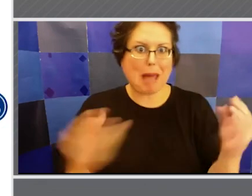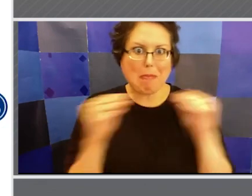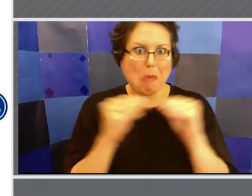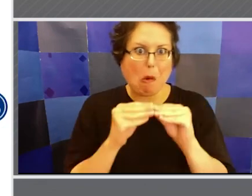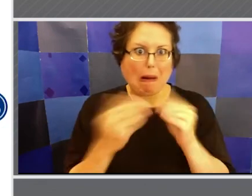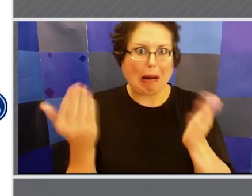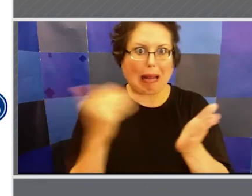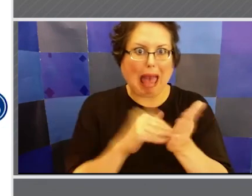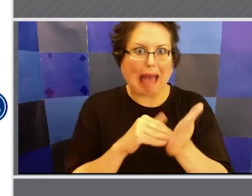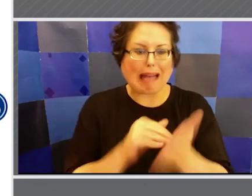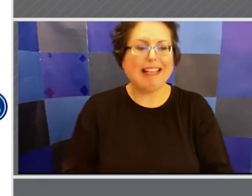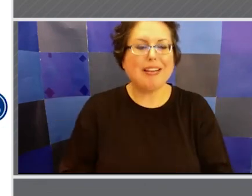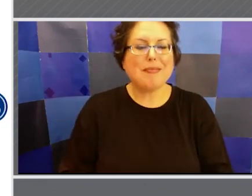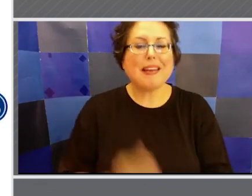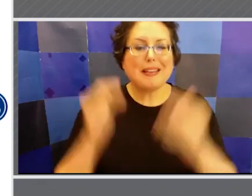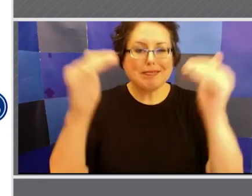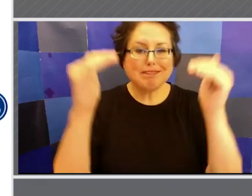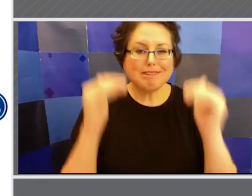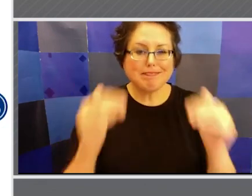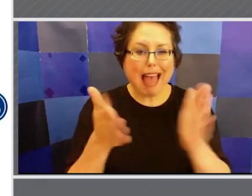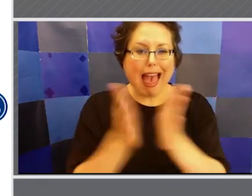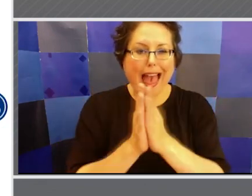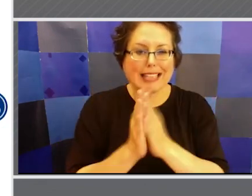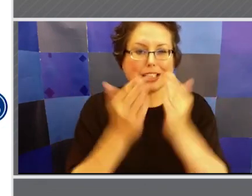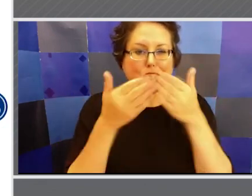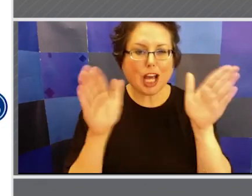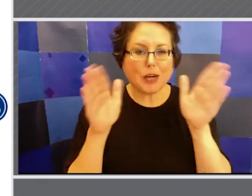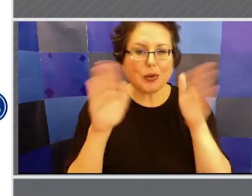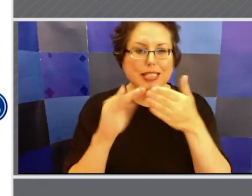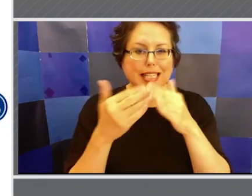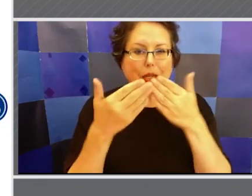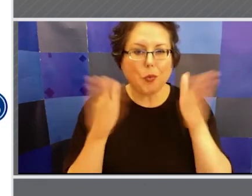we also asked, just kind of generally citywide what types of projects do you want to see